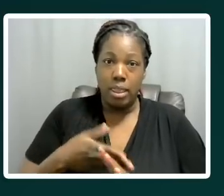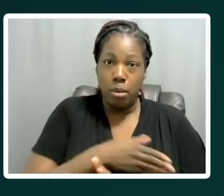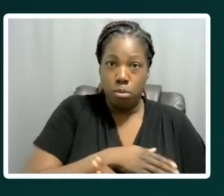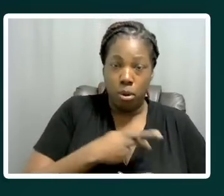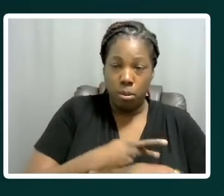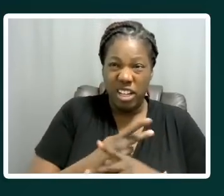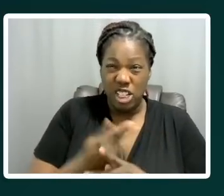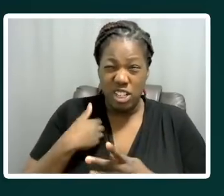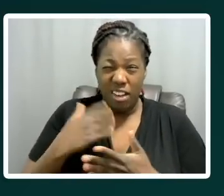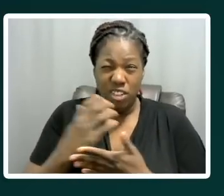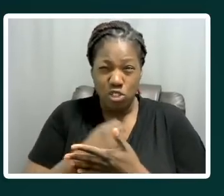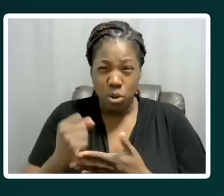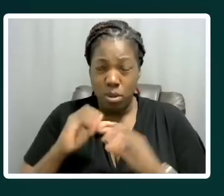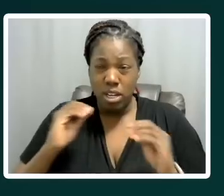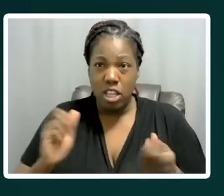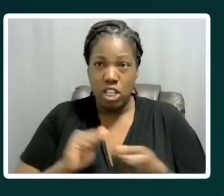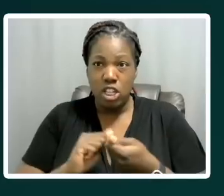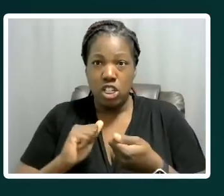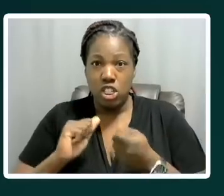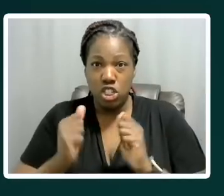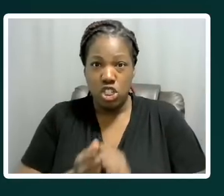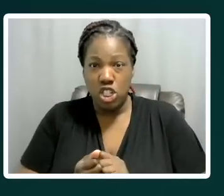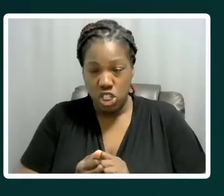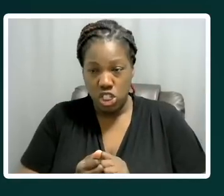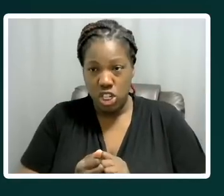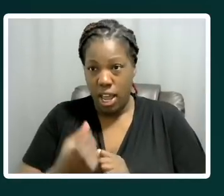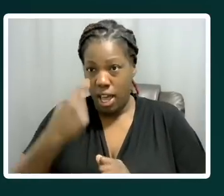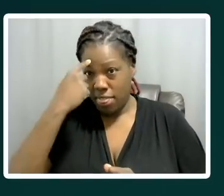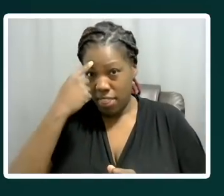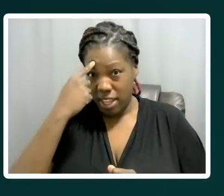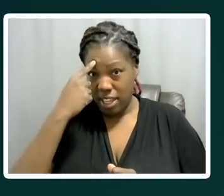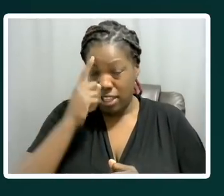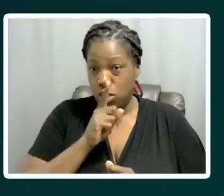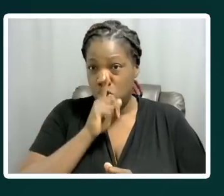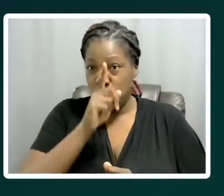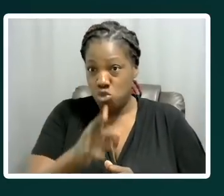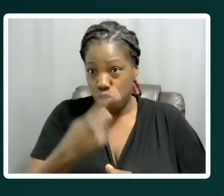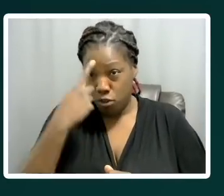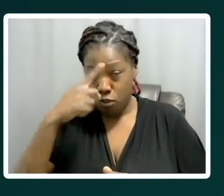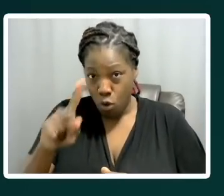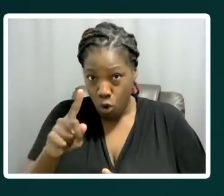made a game." And honestly, I think that's true for the creative process in general.